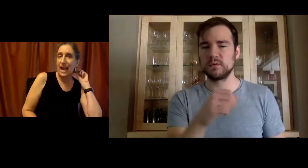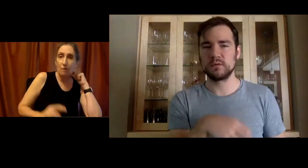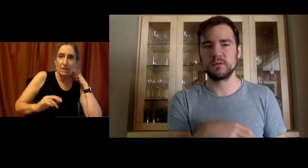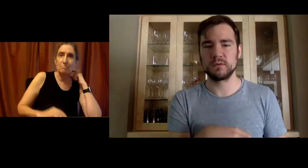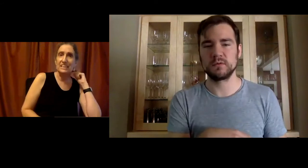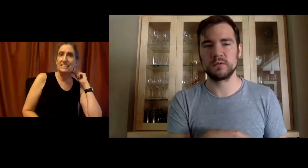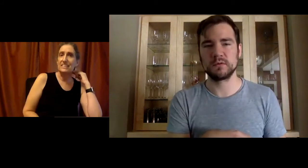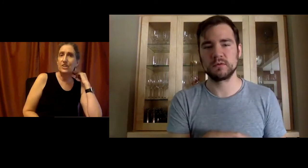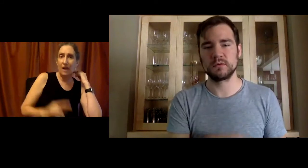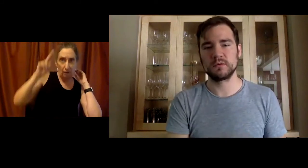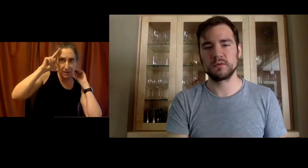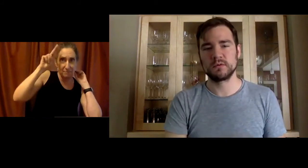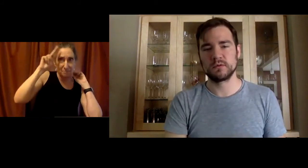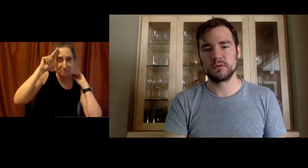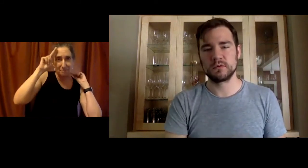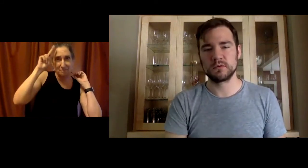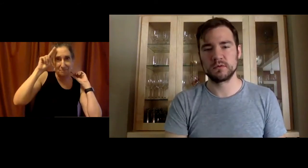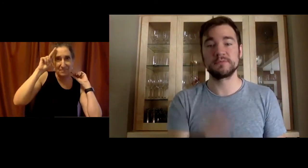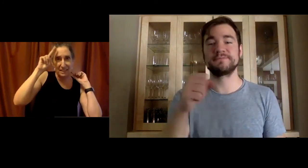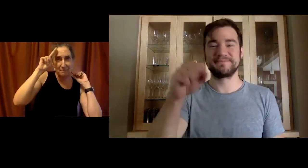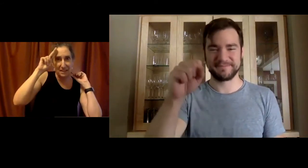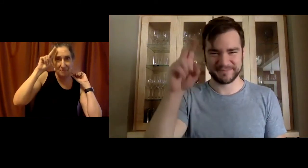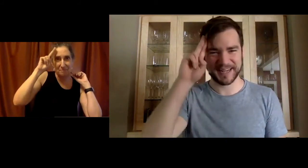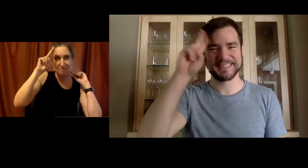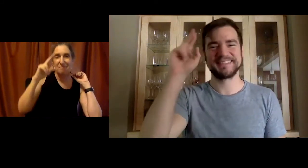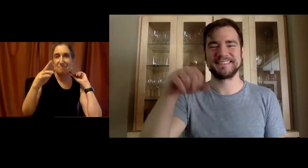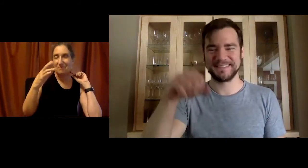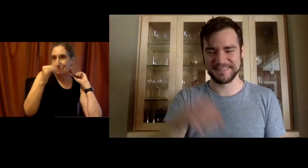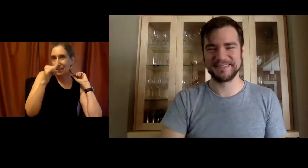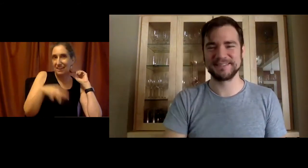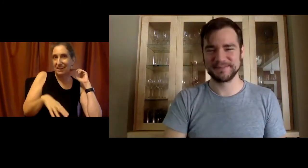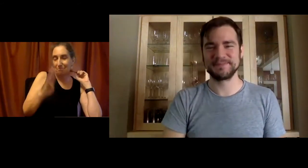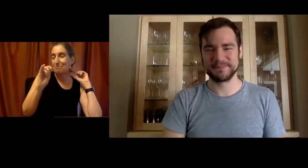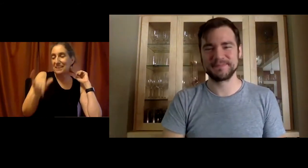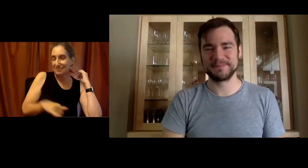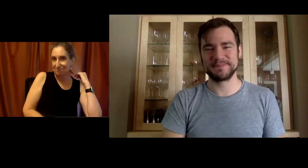Howie & Billy Seago, Howie name sign, and Billy and Billy.